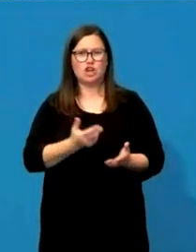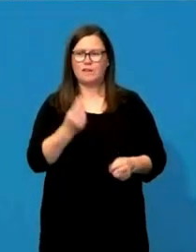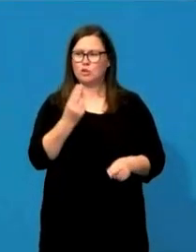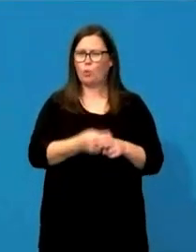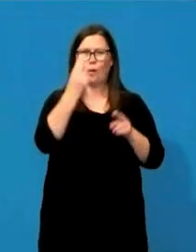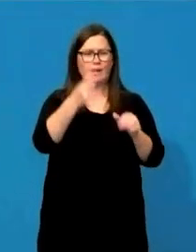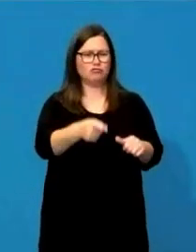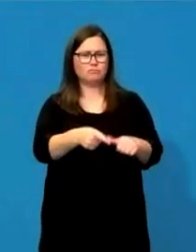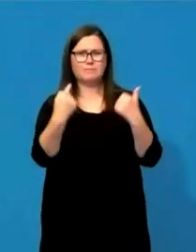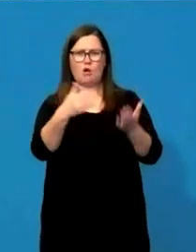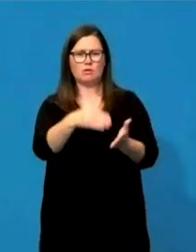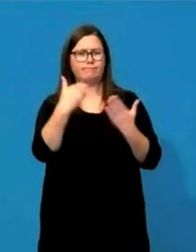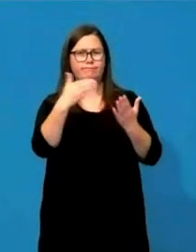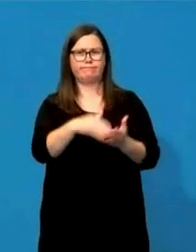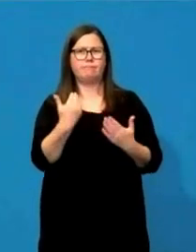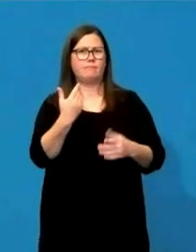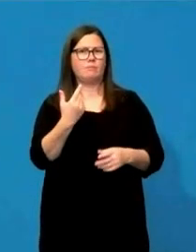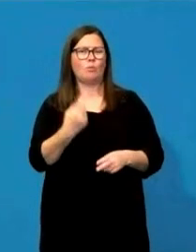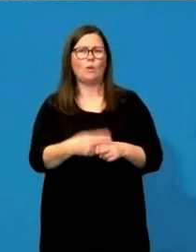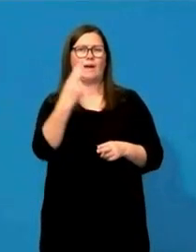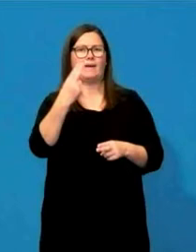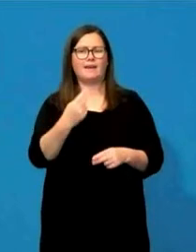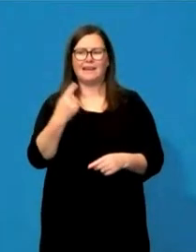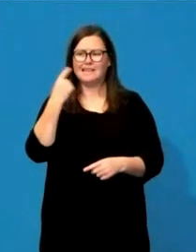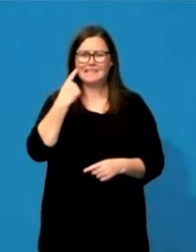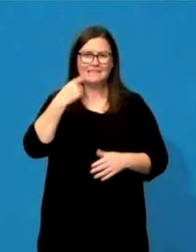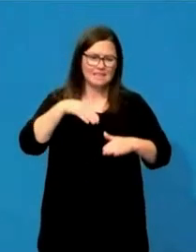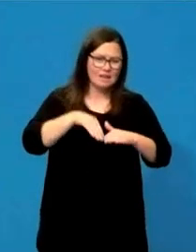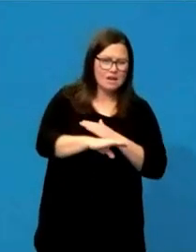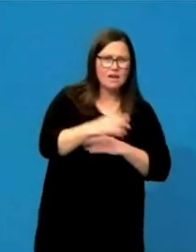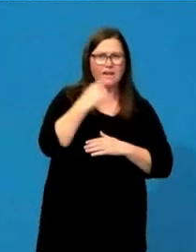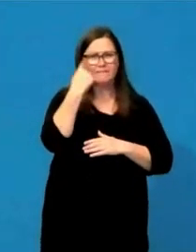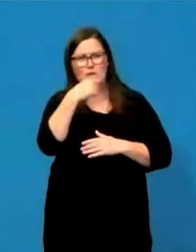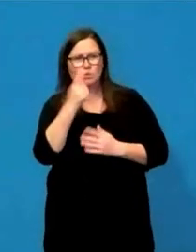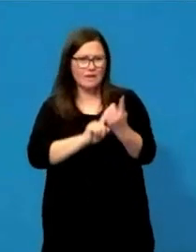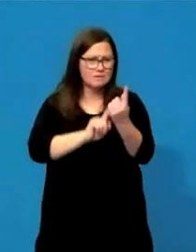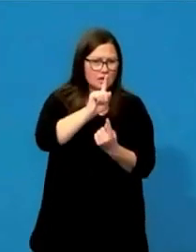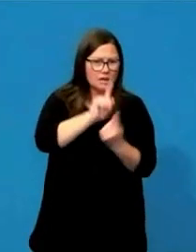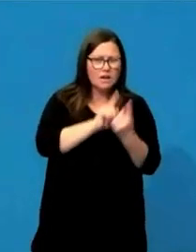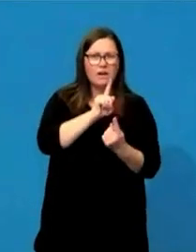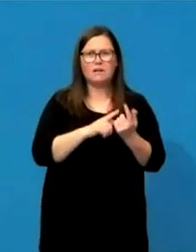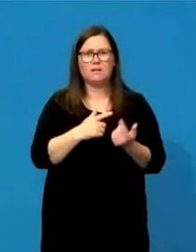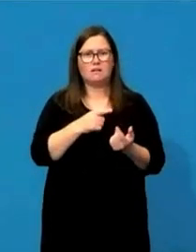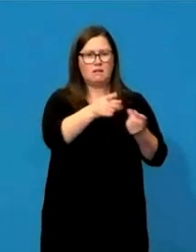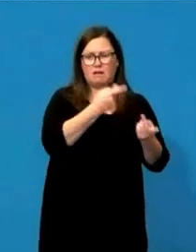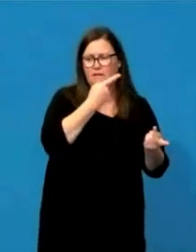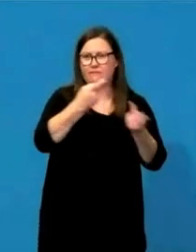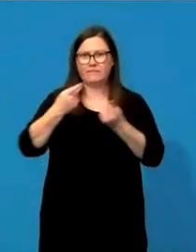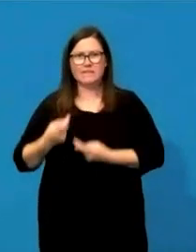contact, face-to-face contact, just checking in, was really supportive